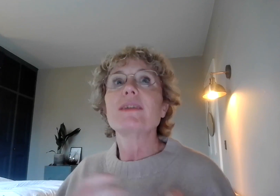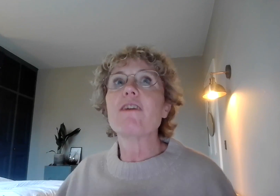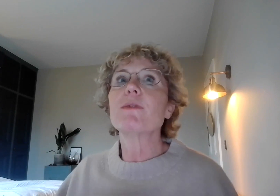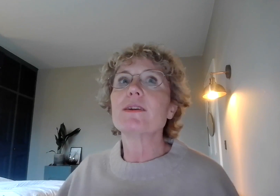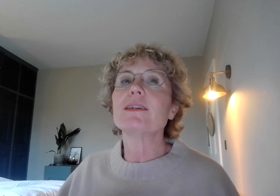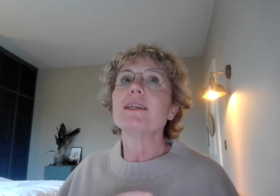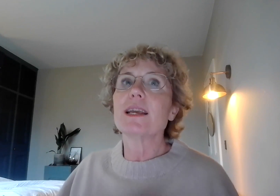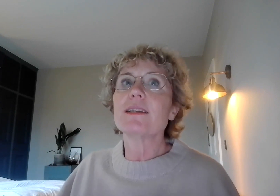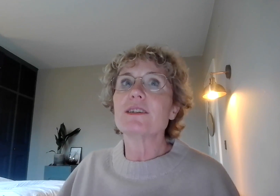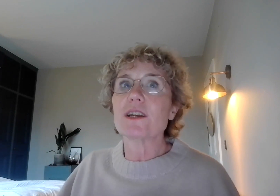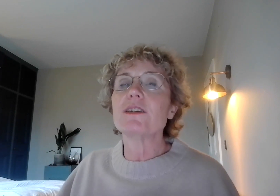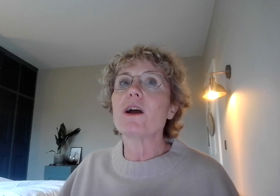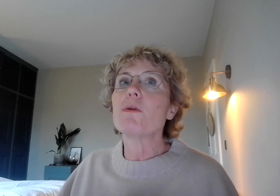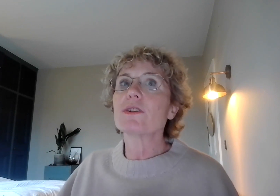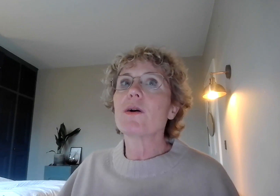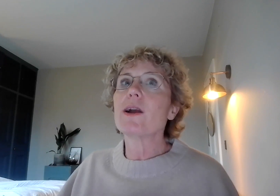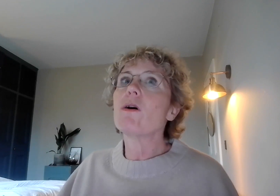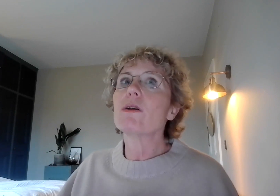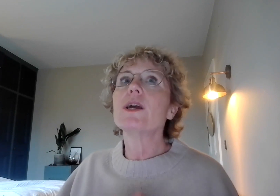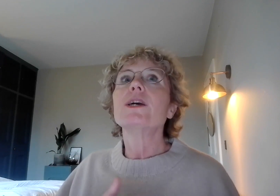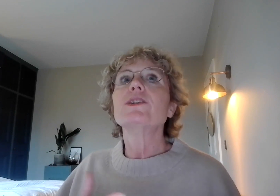The Deaf person doesn't know what's going on.